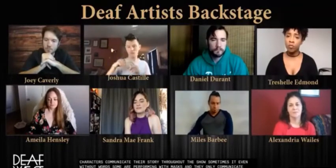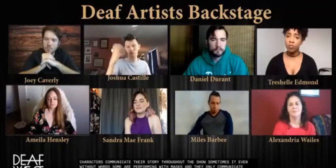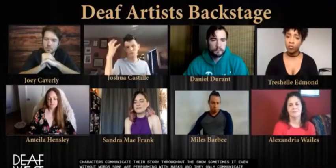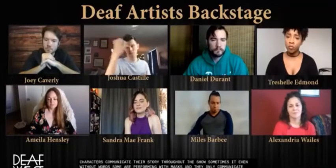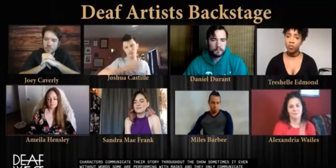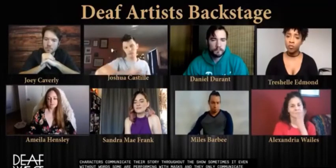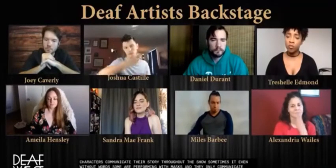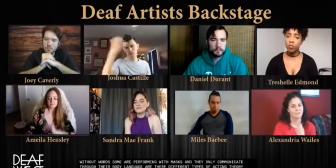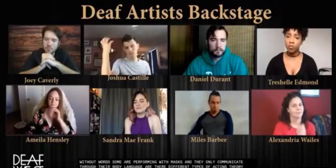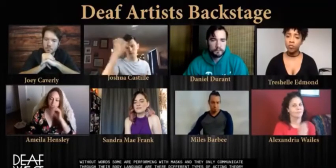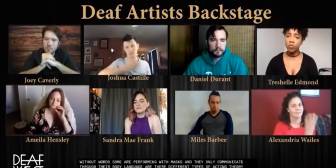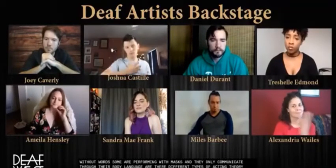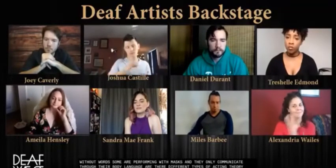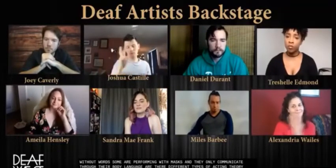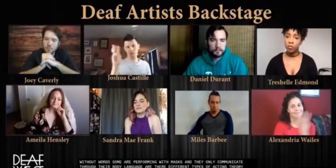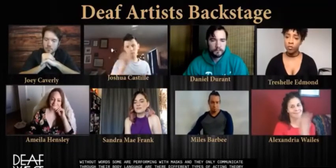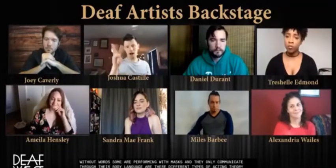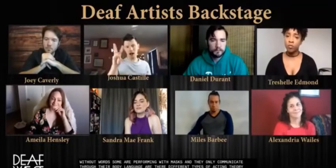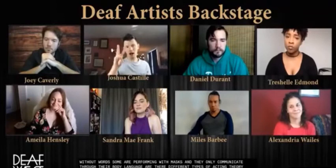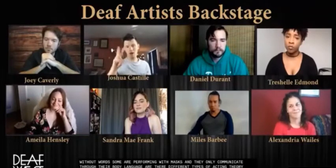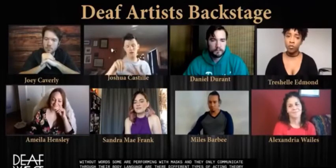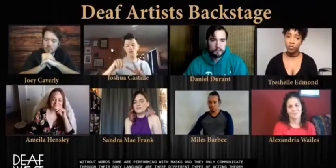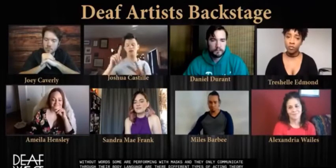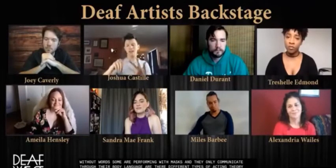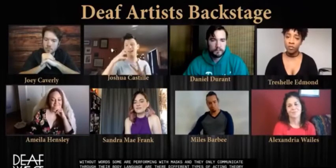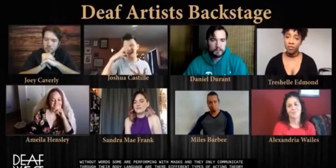And then there was ‘Once on This Island’.